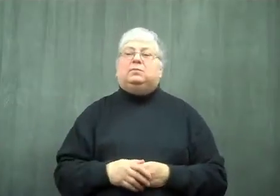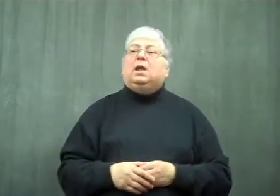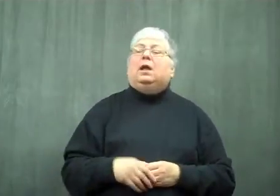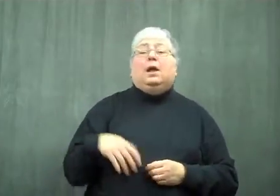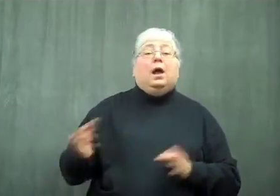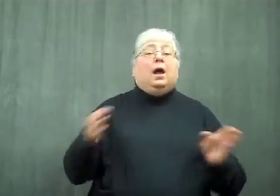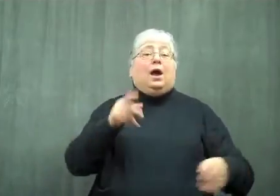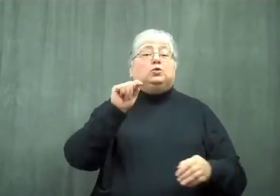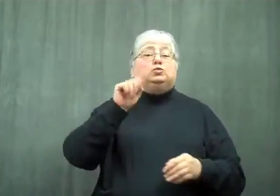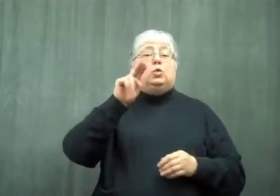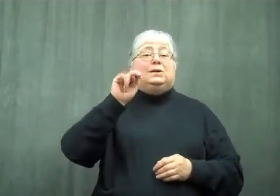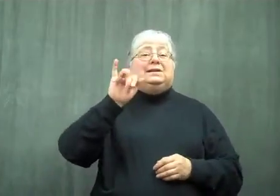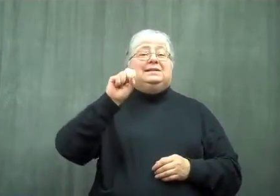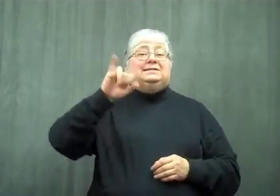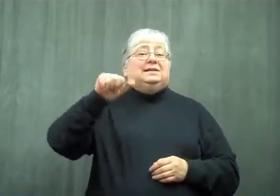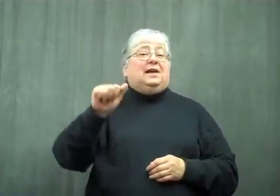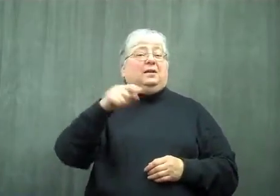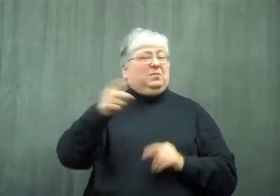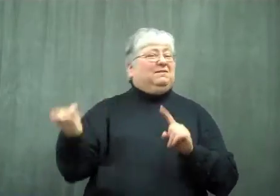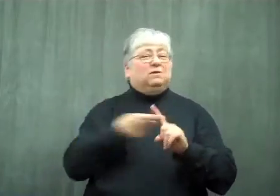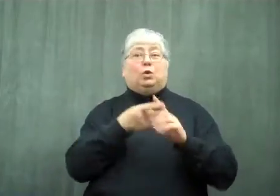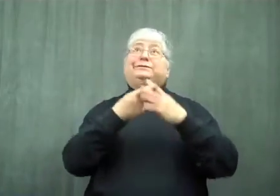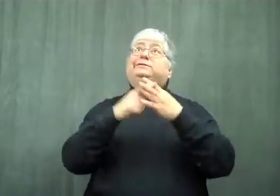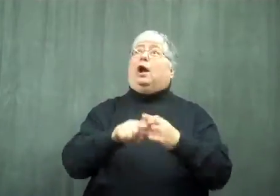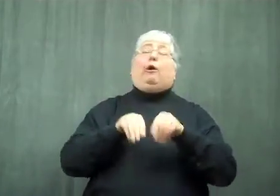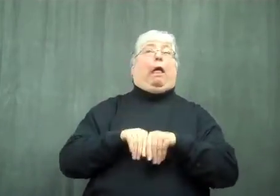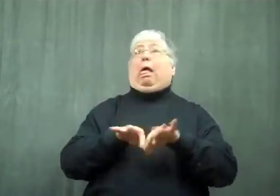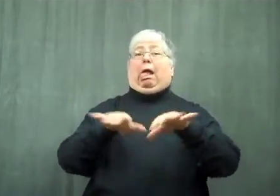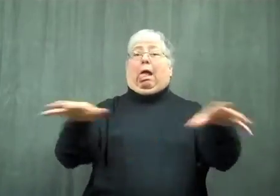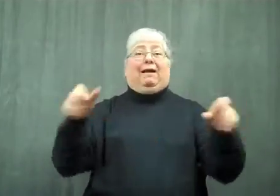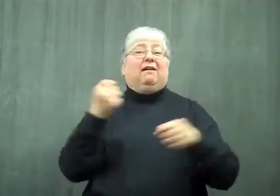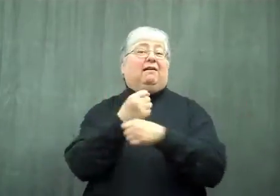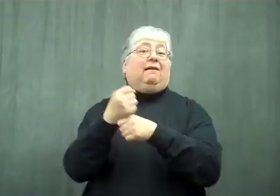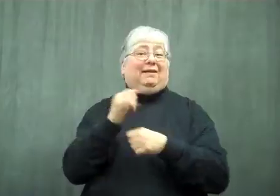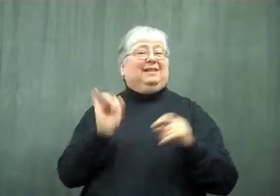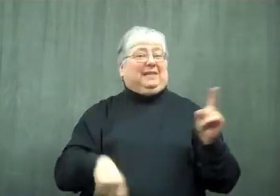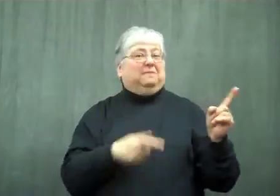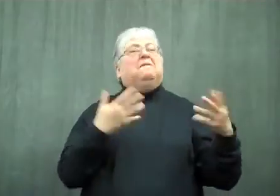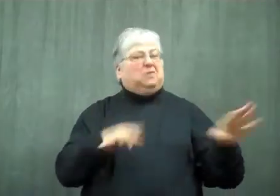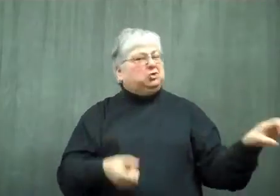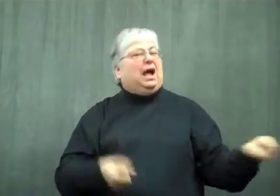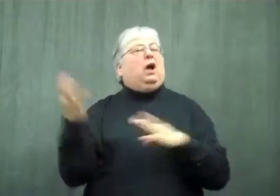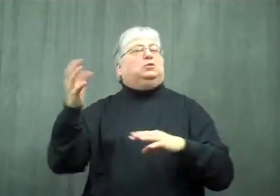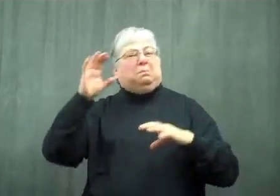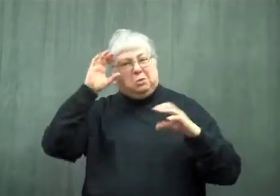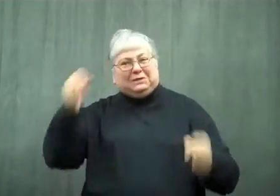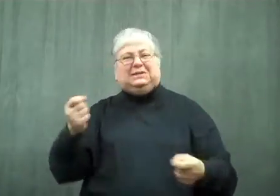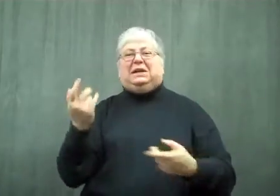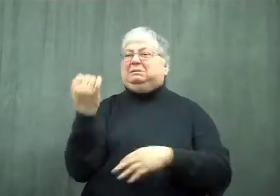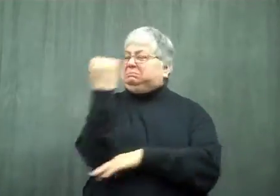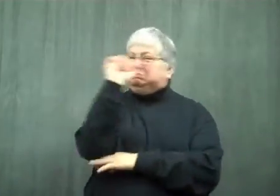In Tunisia, where it all began, the president had been removed.